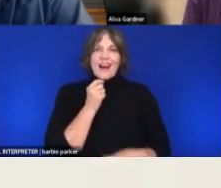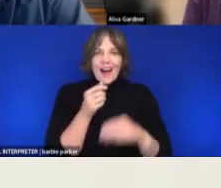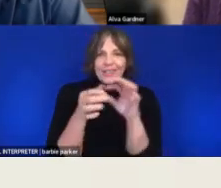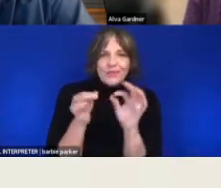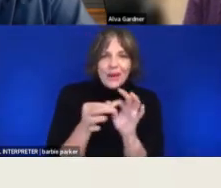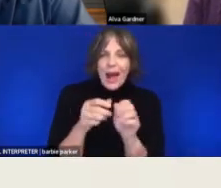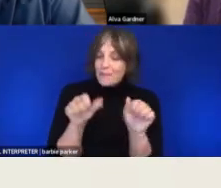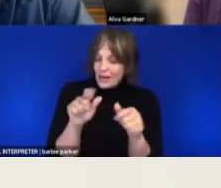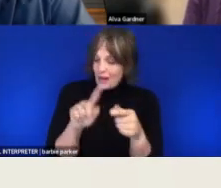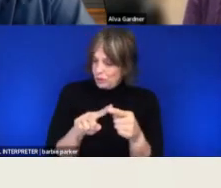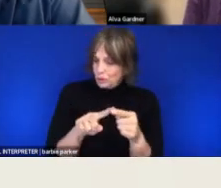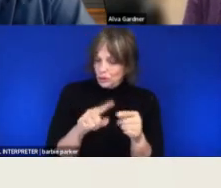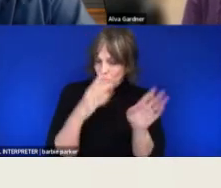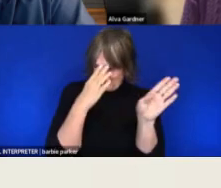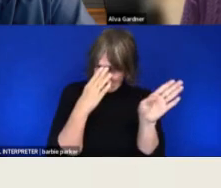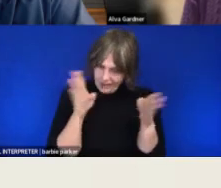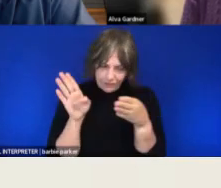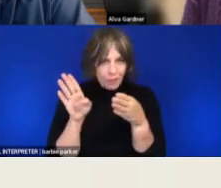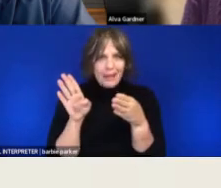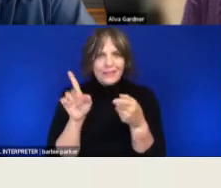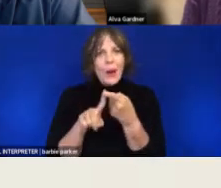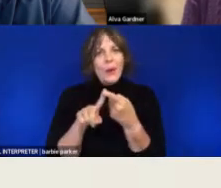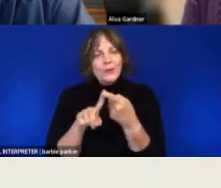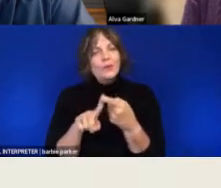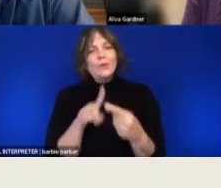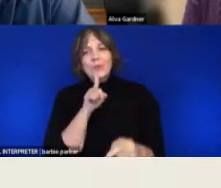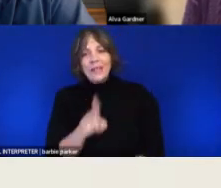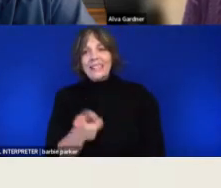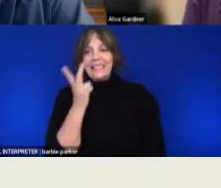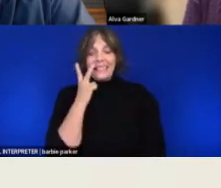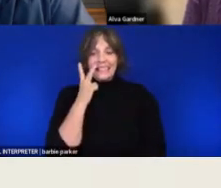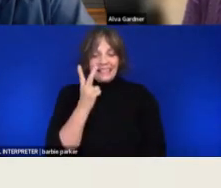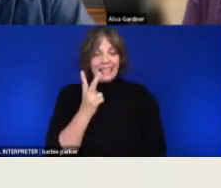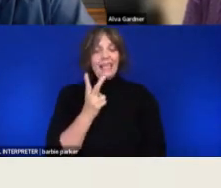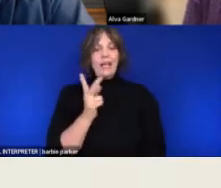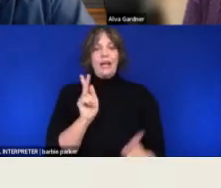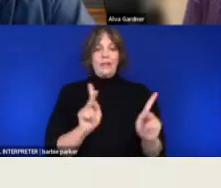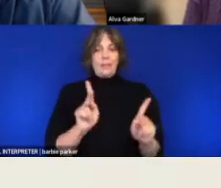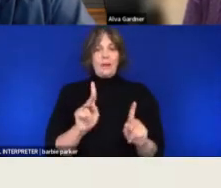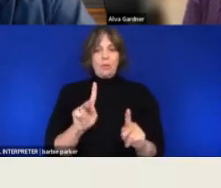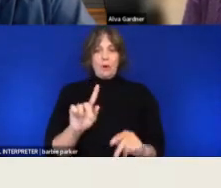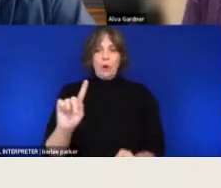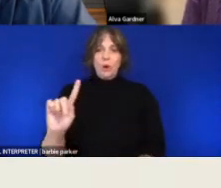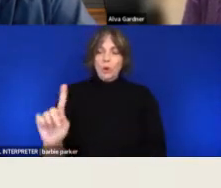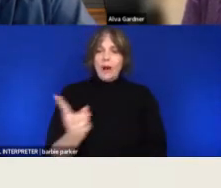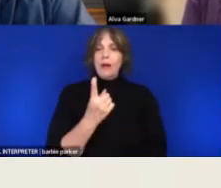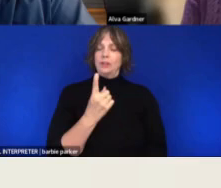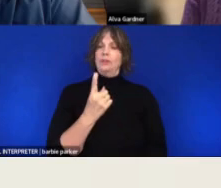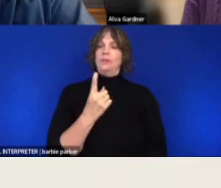shift your mindset, to really see those people that come to you and say, this isn't working.